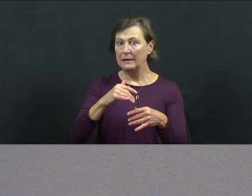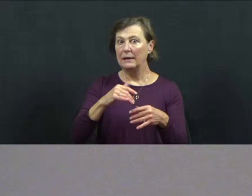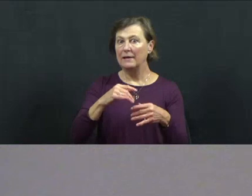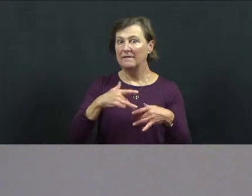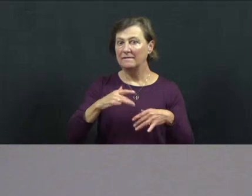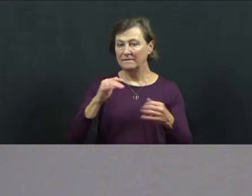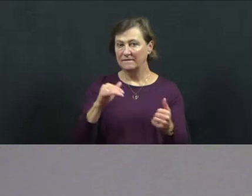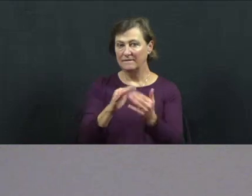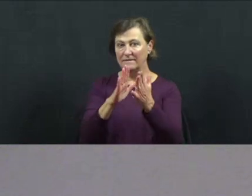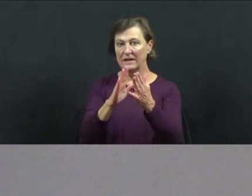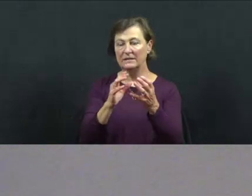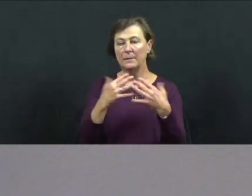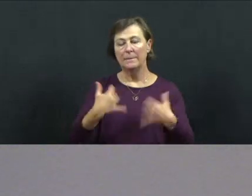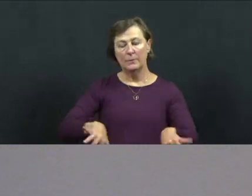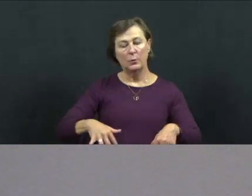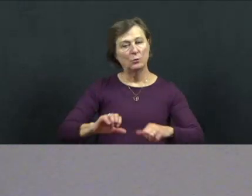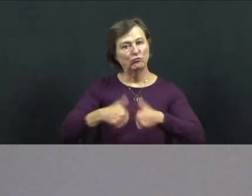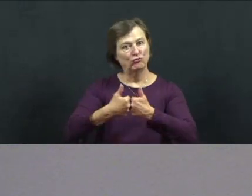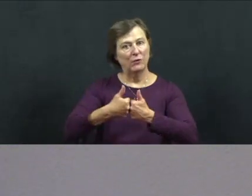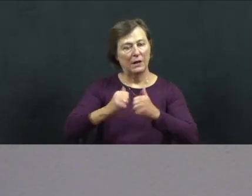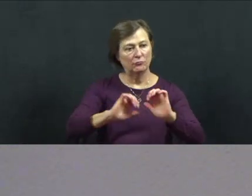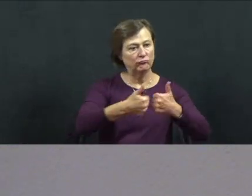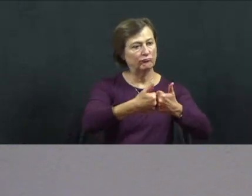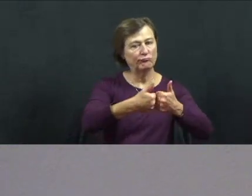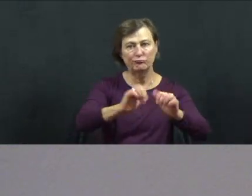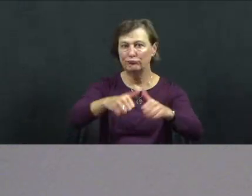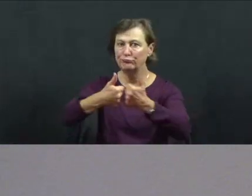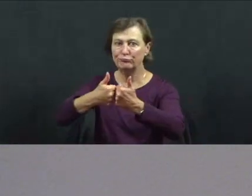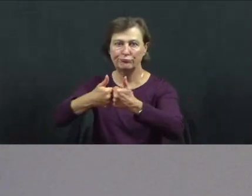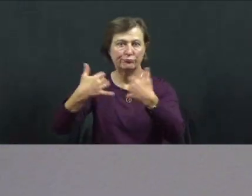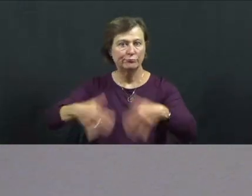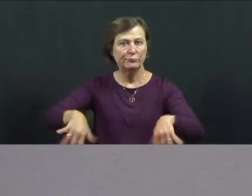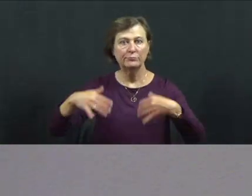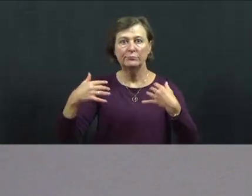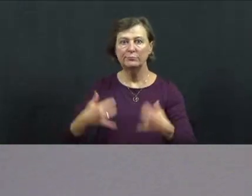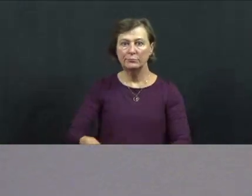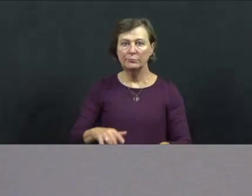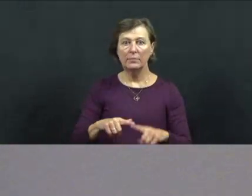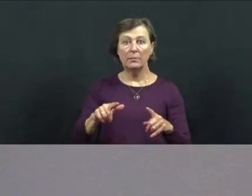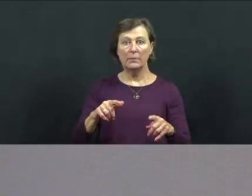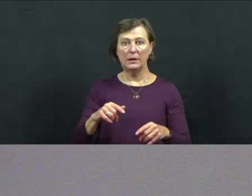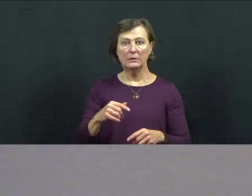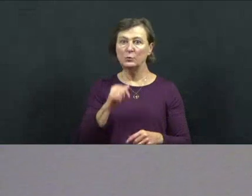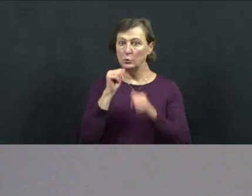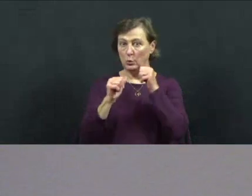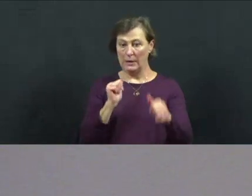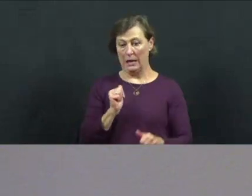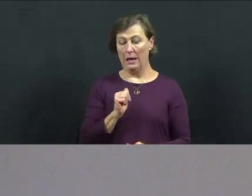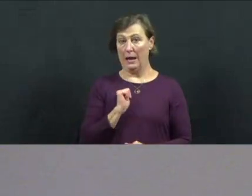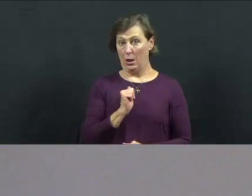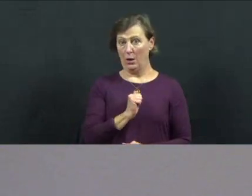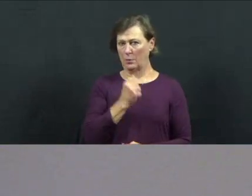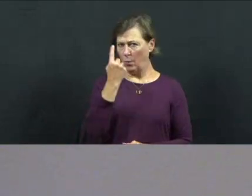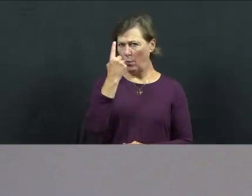on every level. But denying ourselves this one fundamental right,